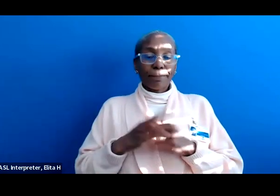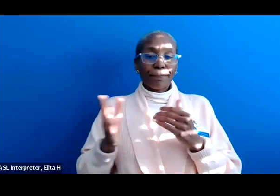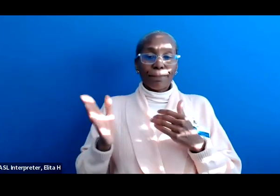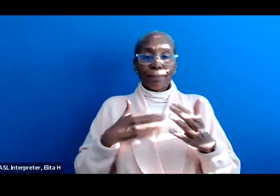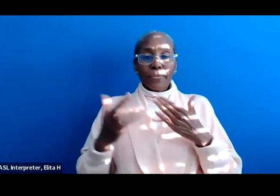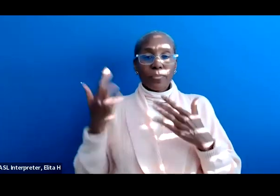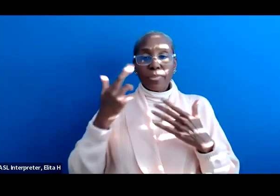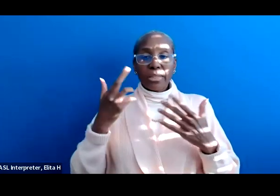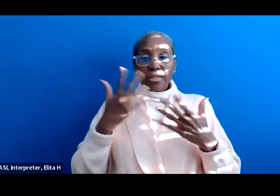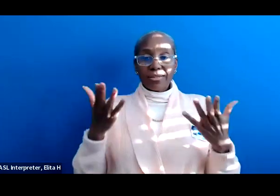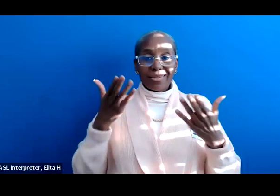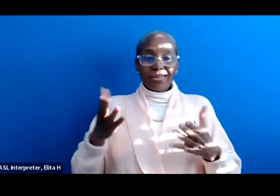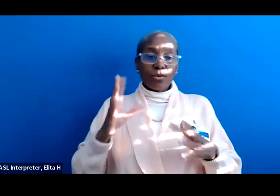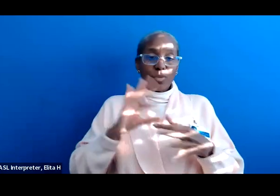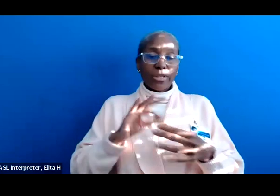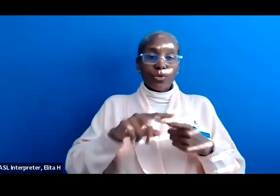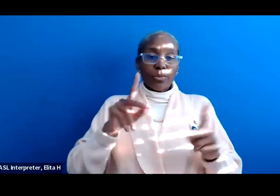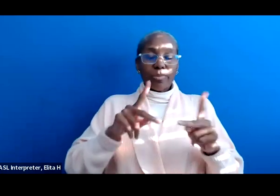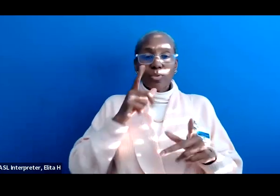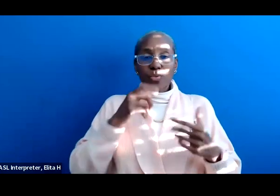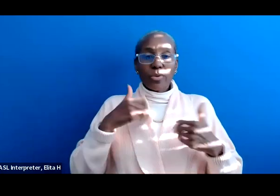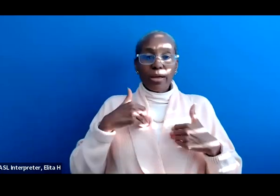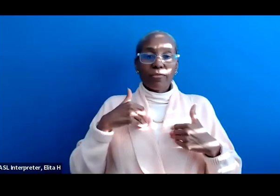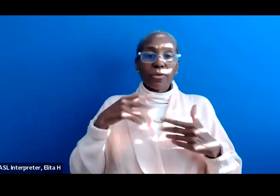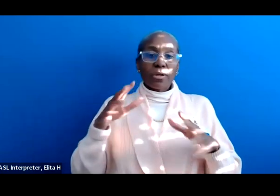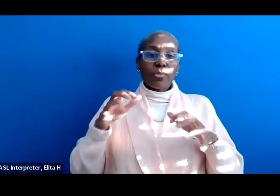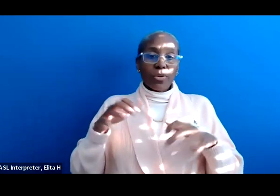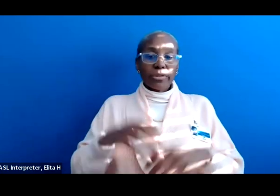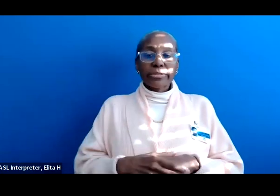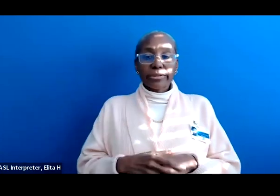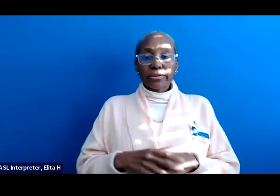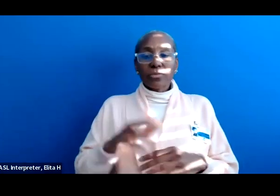It's all stuff pertaining to people with paralysis from the Reeve Foundation.